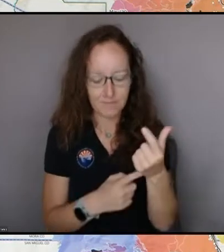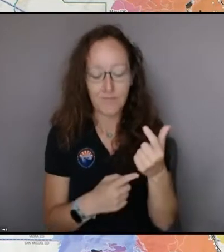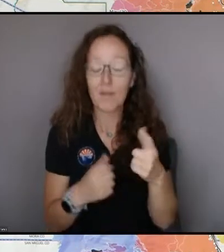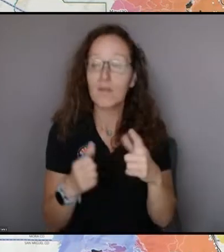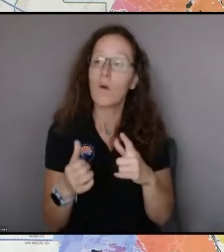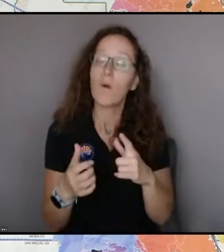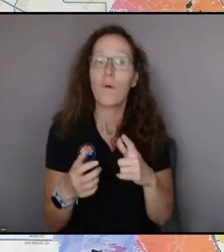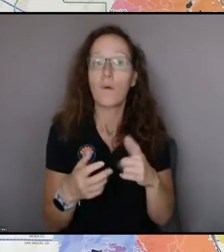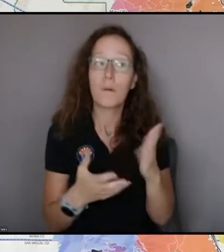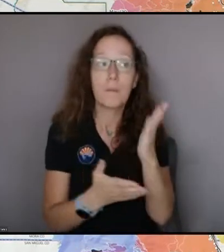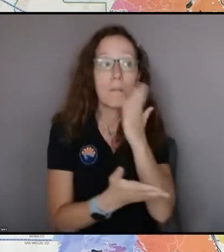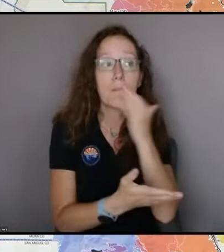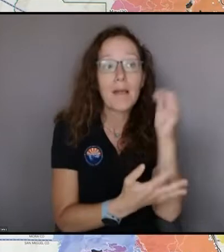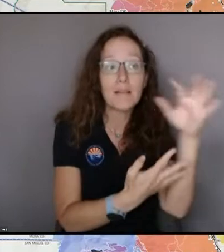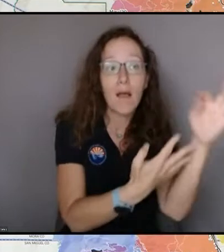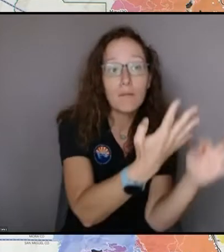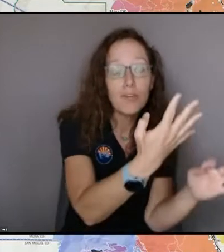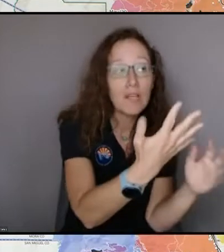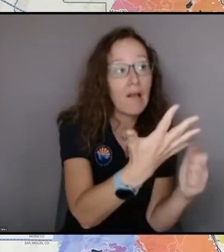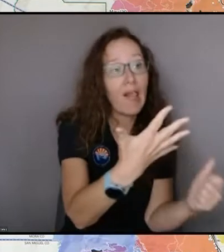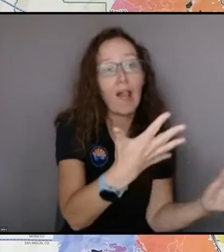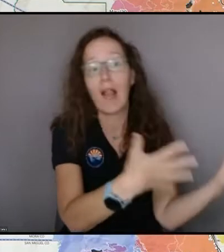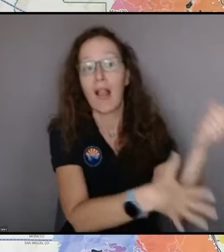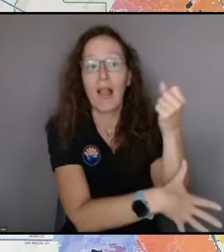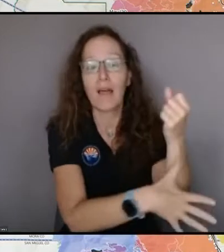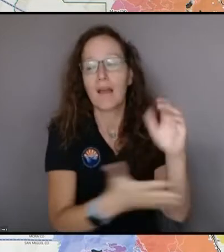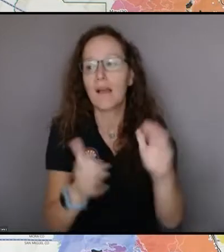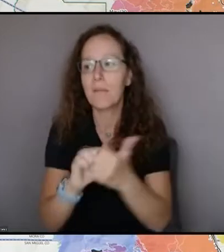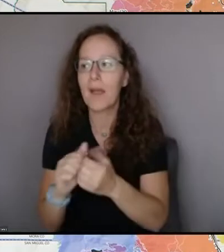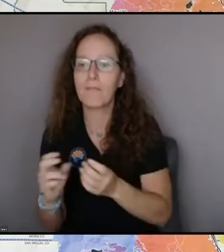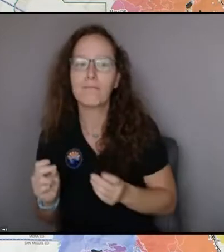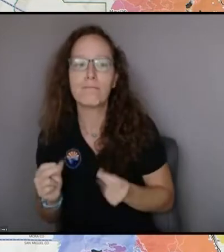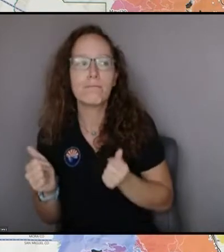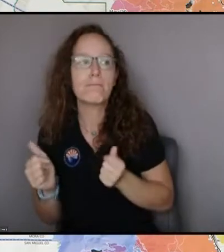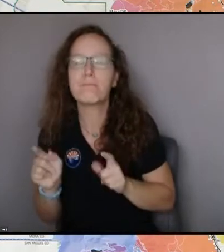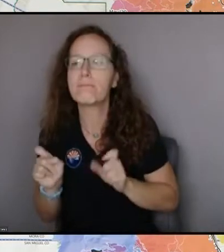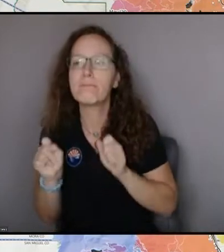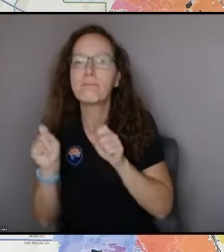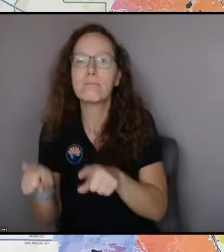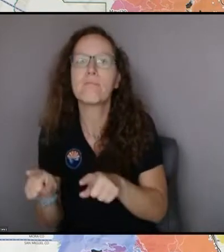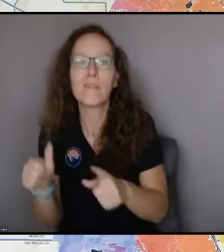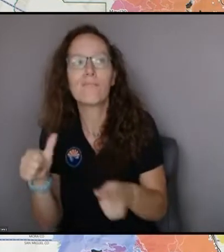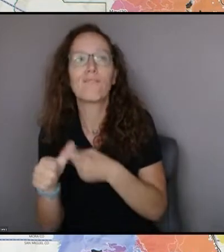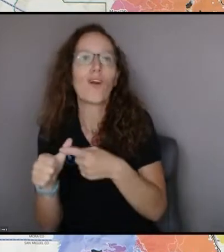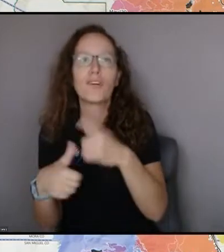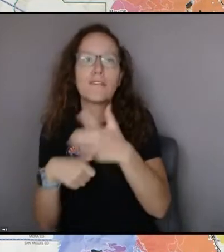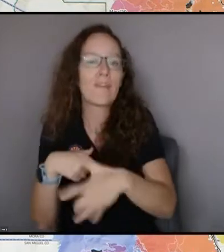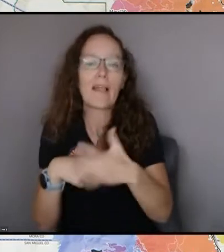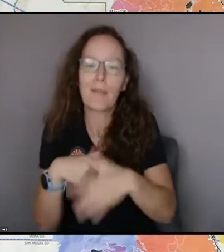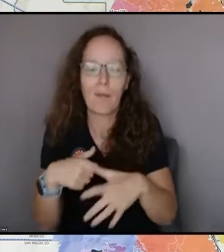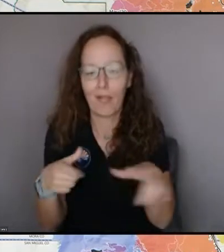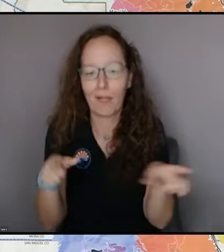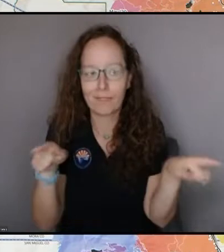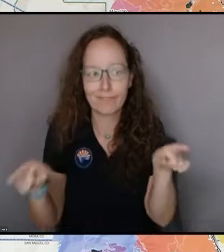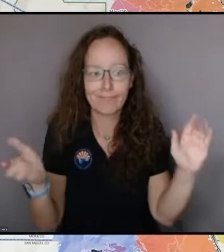outcome relative to the amount of work and effort it takes to execute on that, at least in our world, is pretty small.